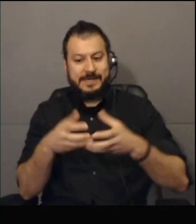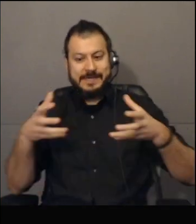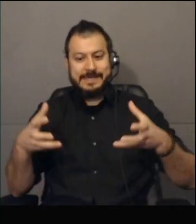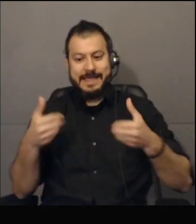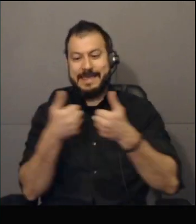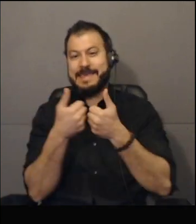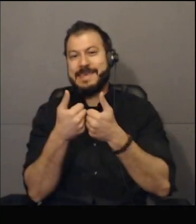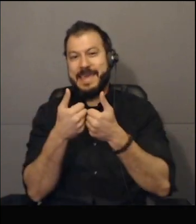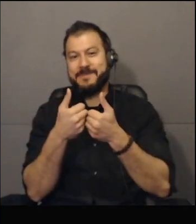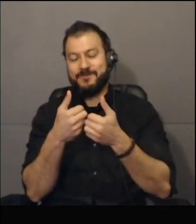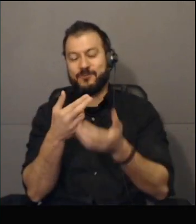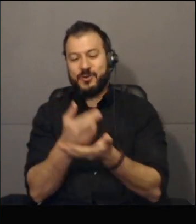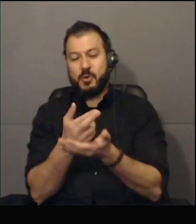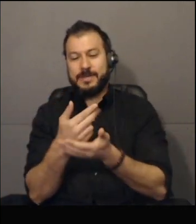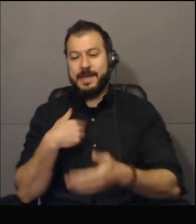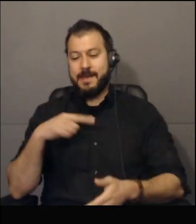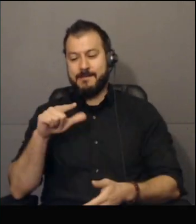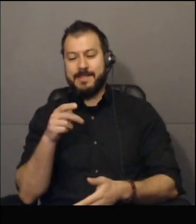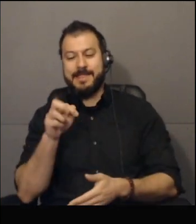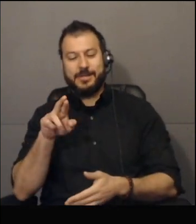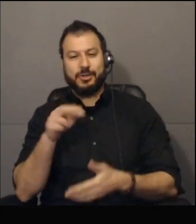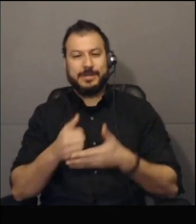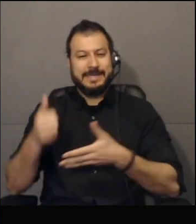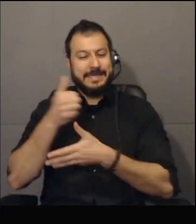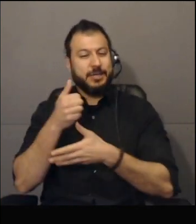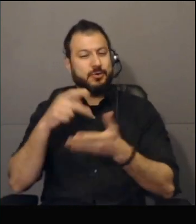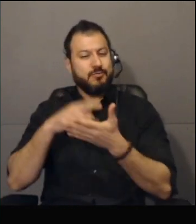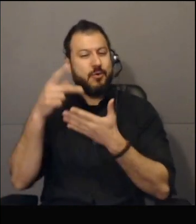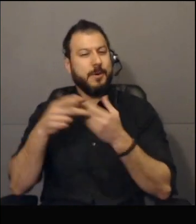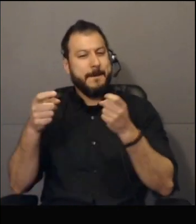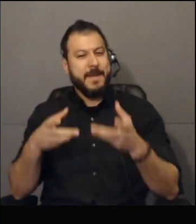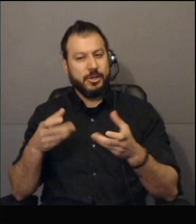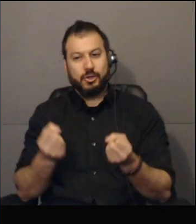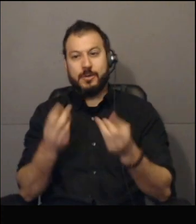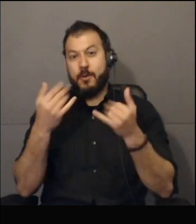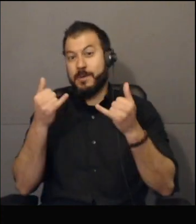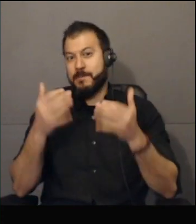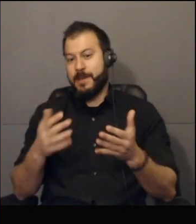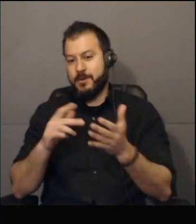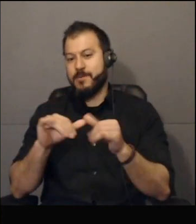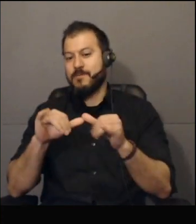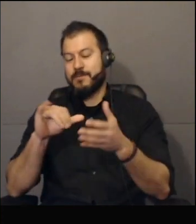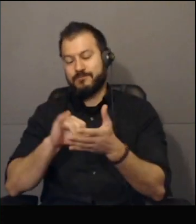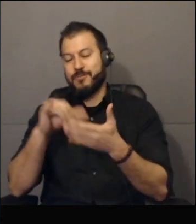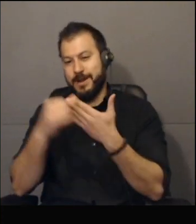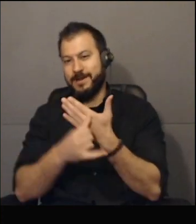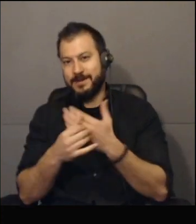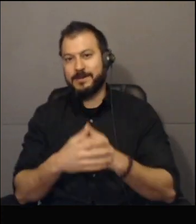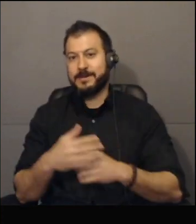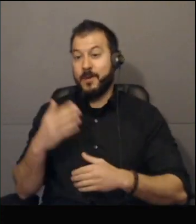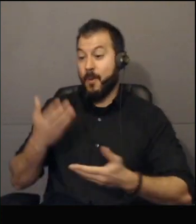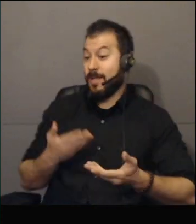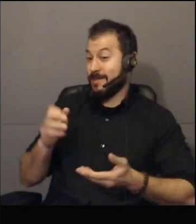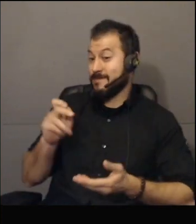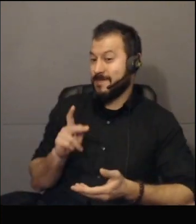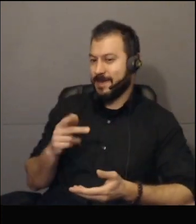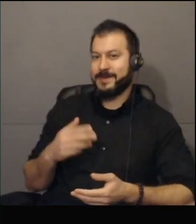I'm Lester Jackson, senior program manager of the multiplayer service product will come back.